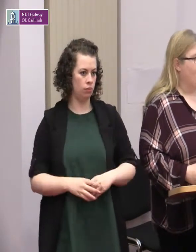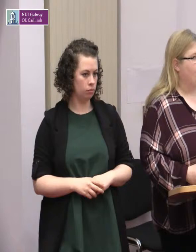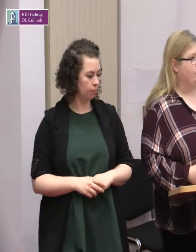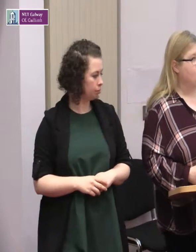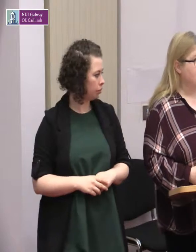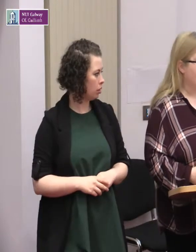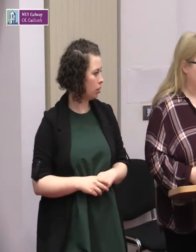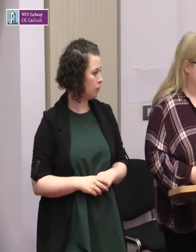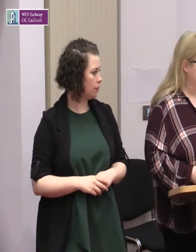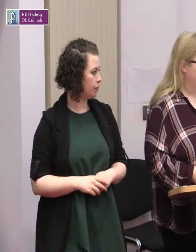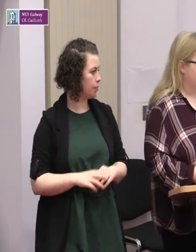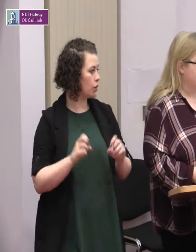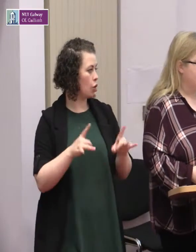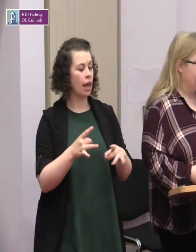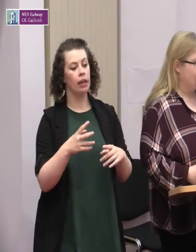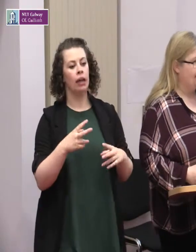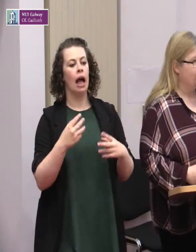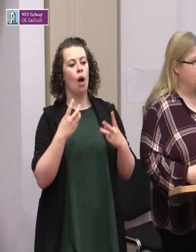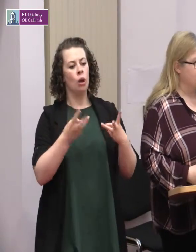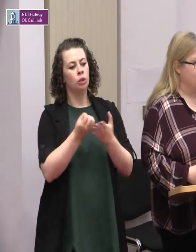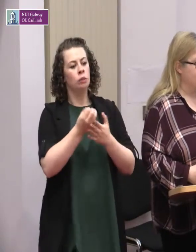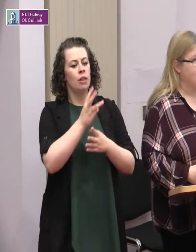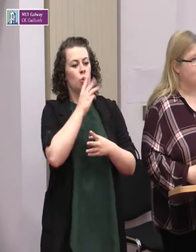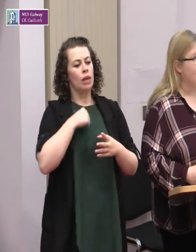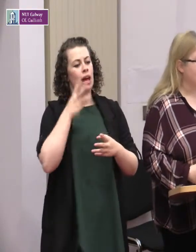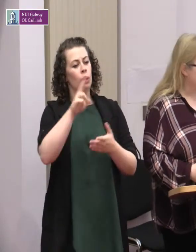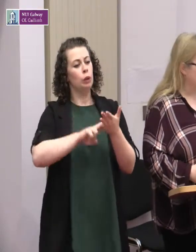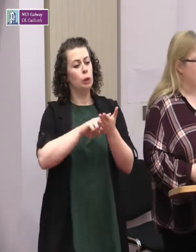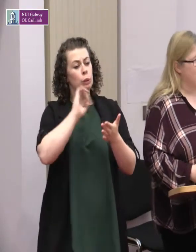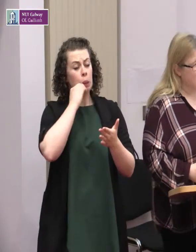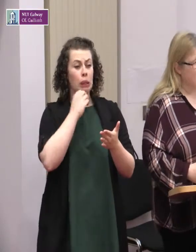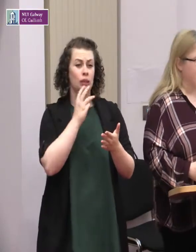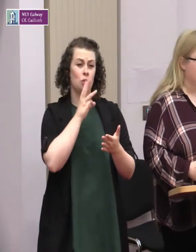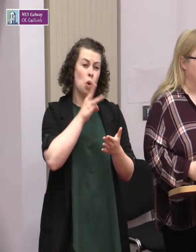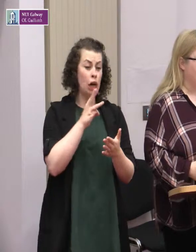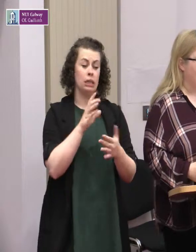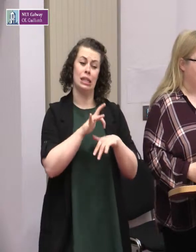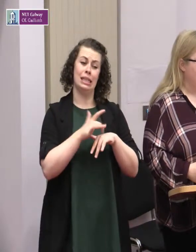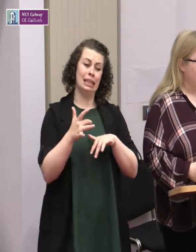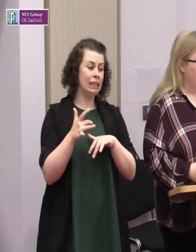A quick note on language, because I think language can be a sensitive issue.